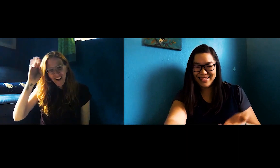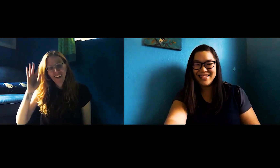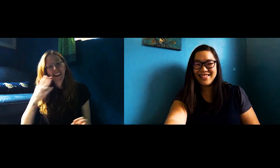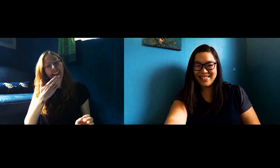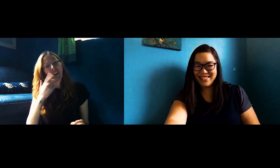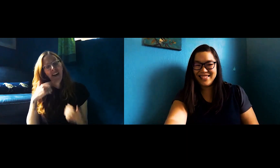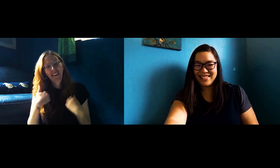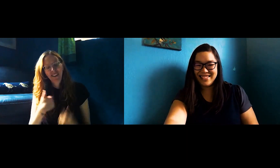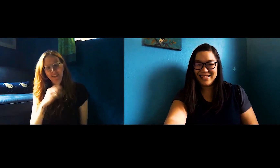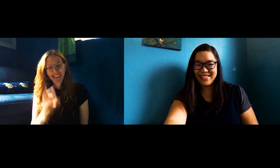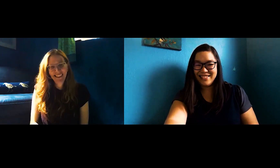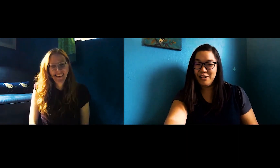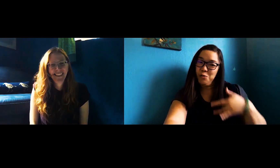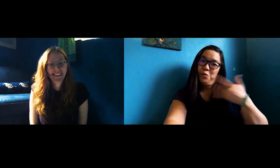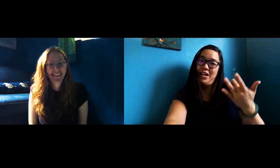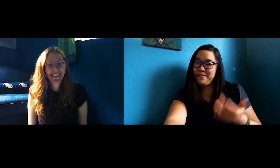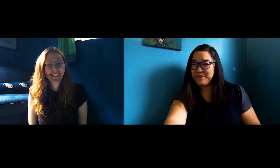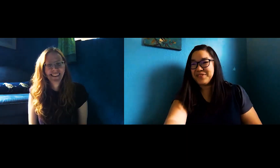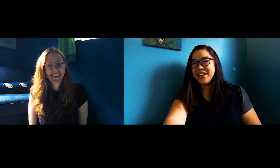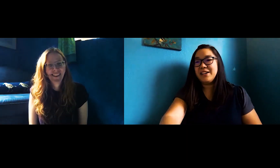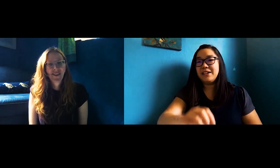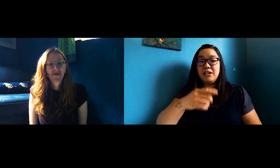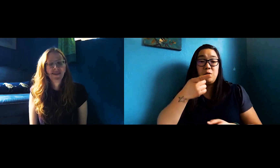Thank you for having me. We are so happy you're here.